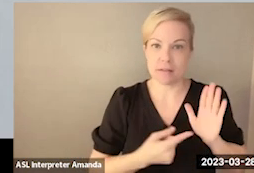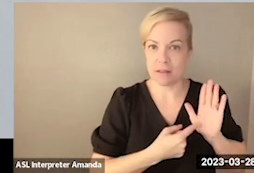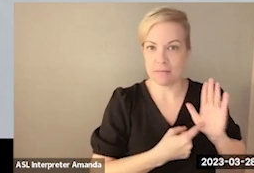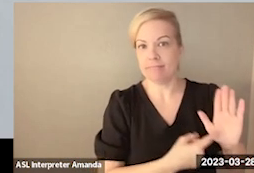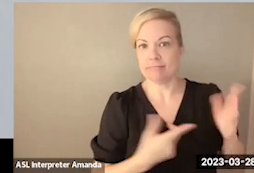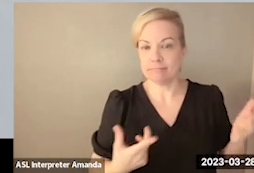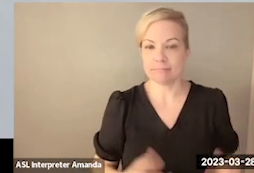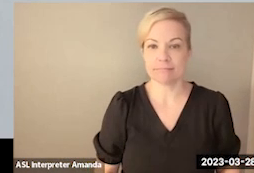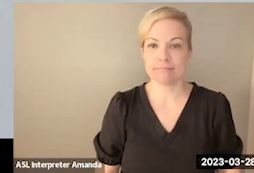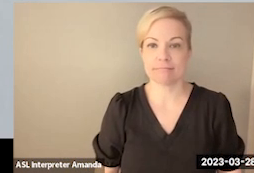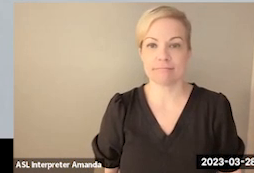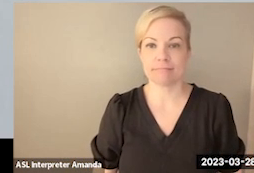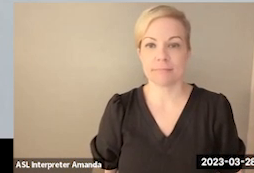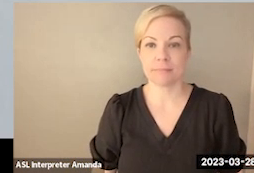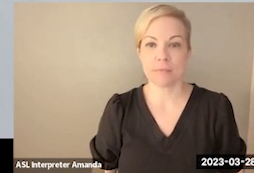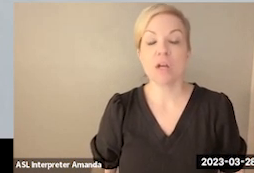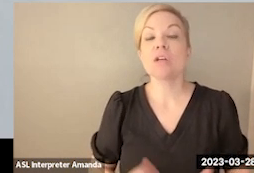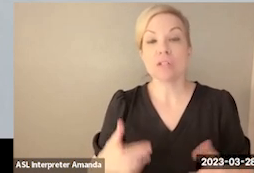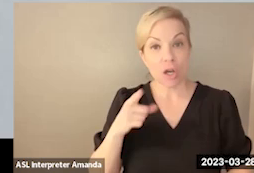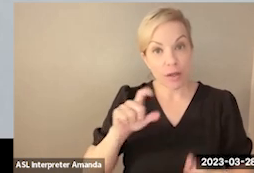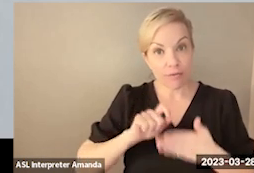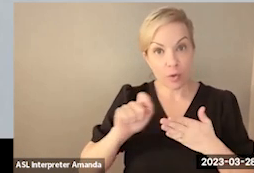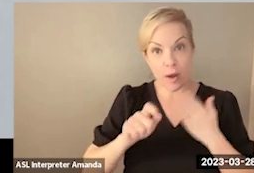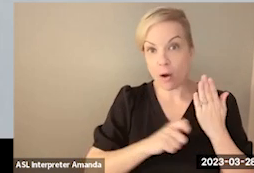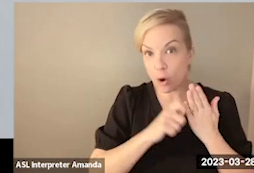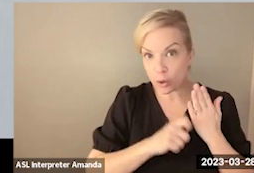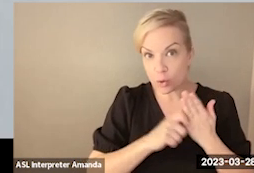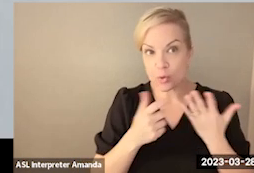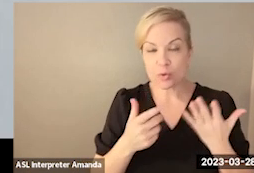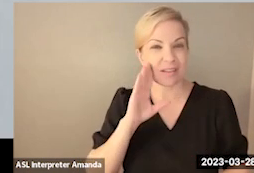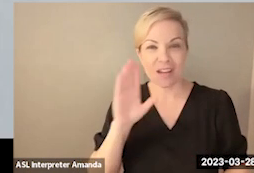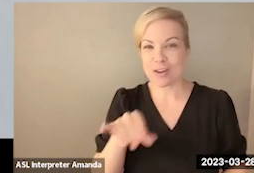Debbie Stine, Science & Technology Policy Academy: And so by writing articles and it's it's one of these things, just like everything else. You gotta